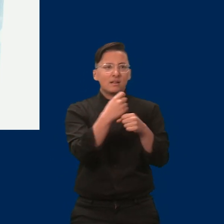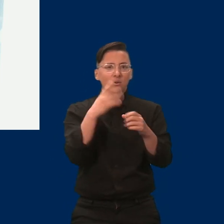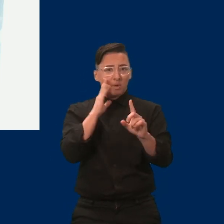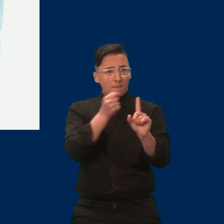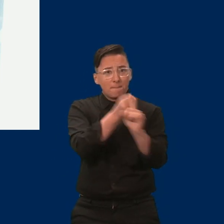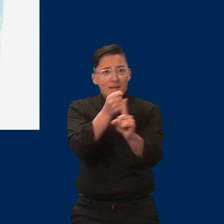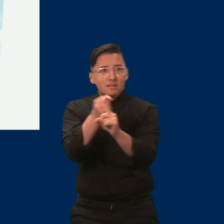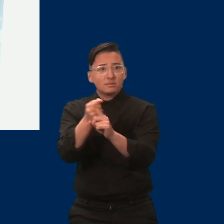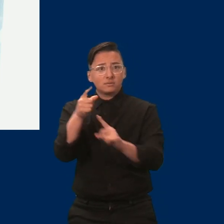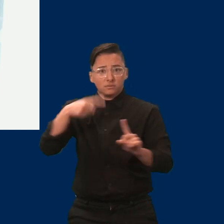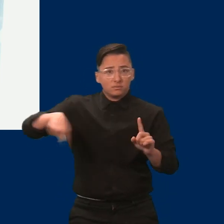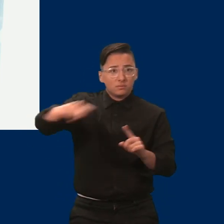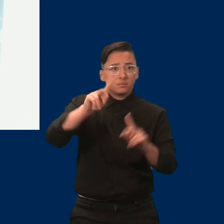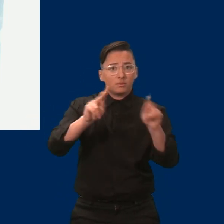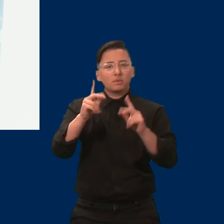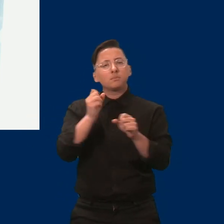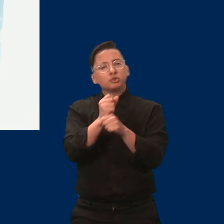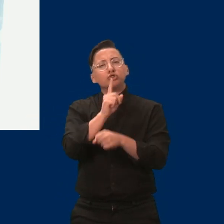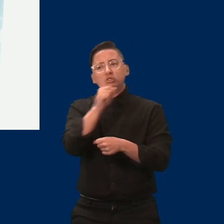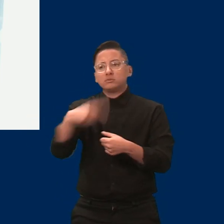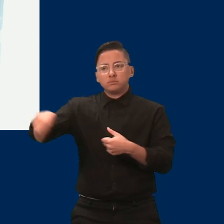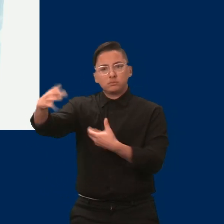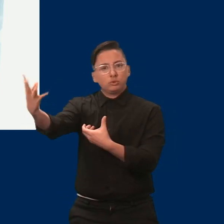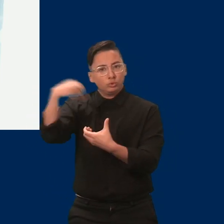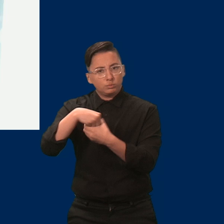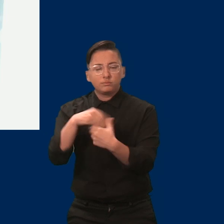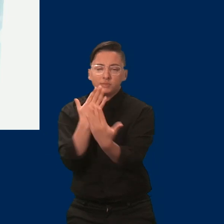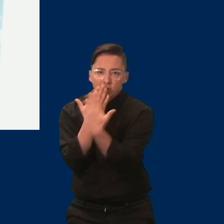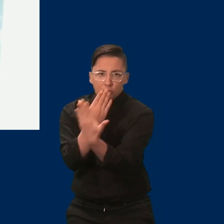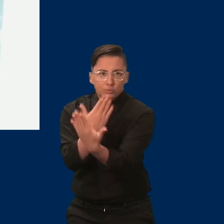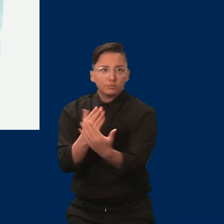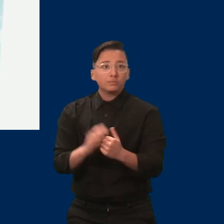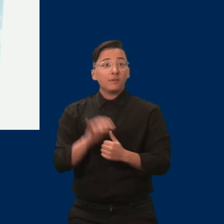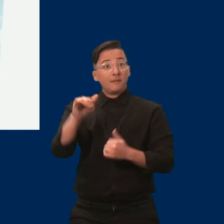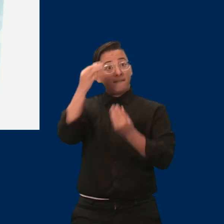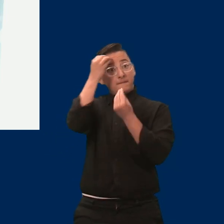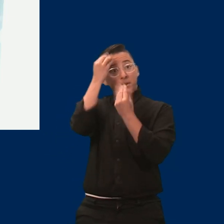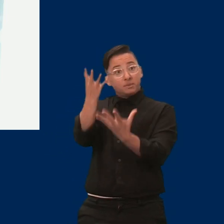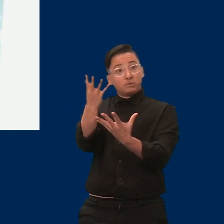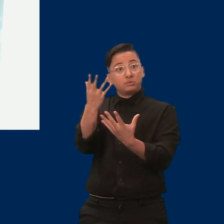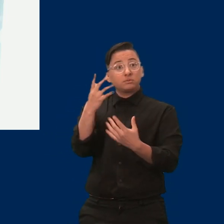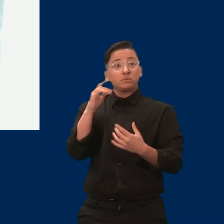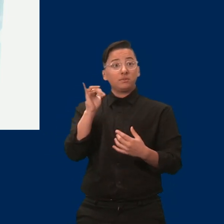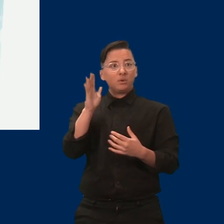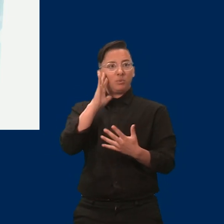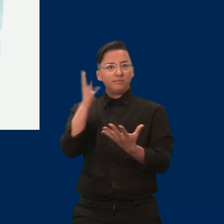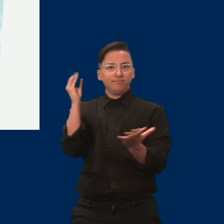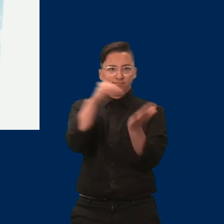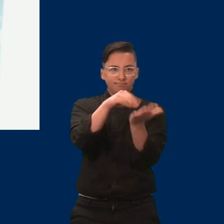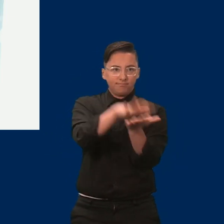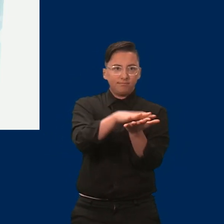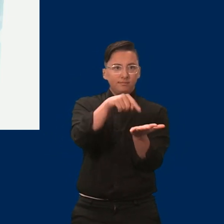today will inform our budget. I think you saw last year in our supplemental budget, in our MDH budgets, your priorities